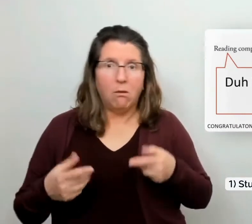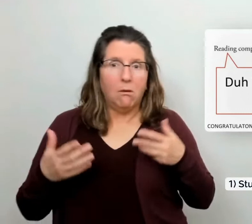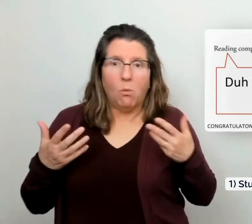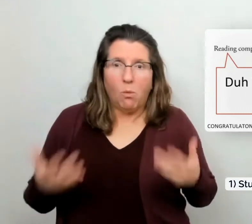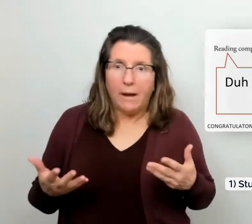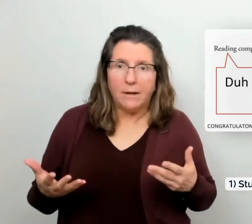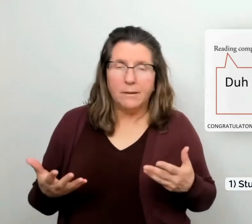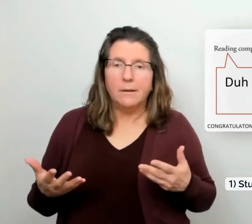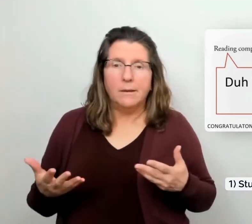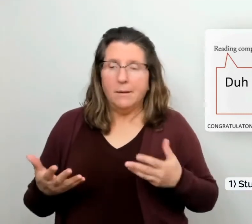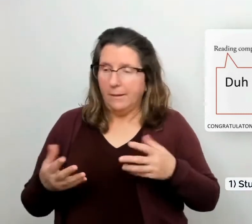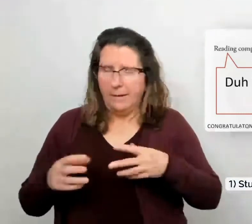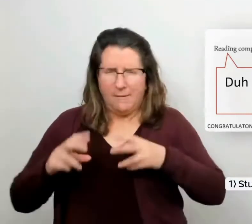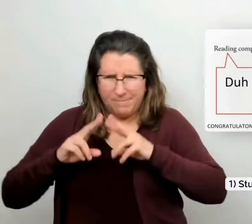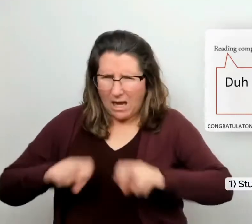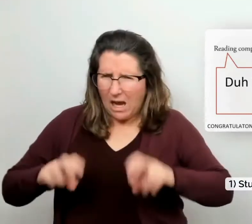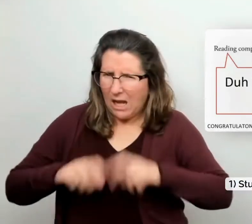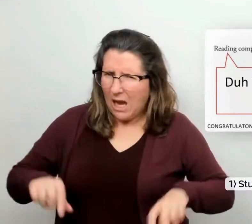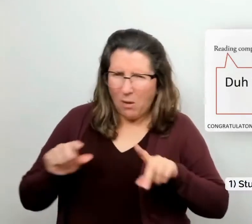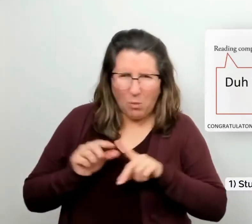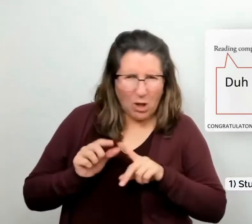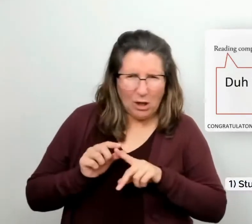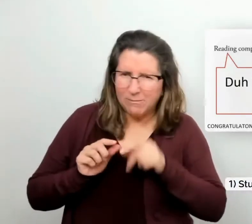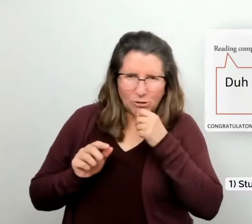As long as the student is fluent in the spoken language.